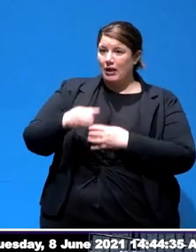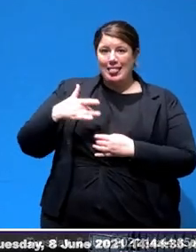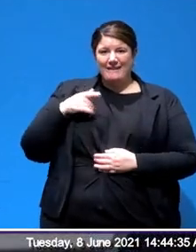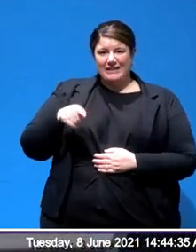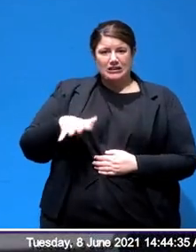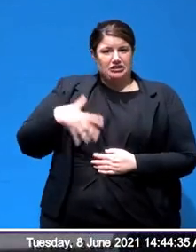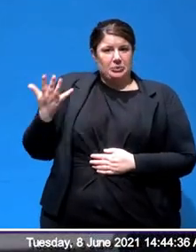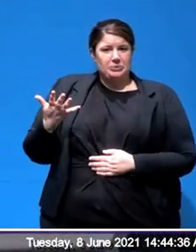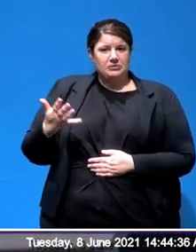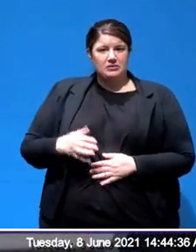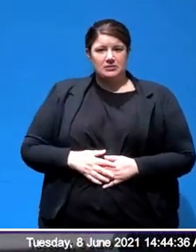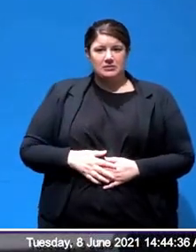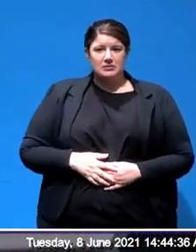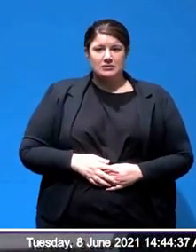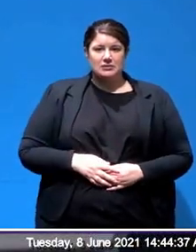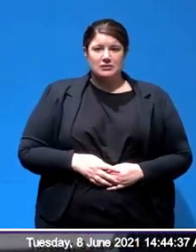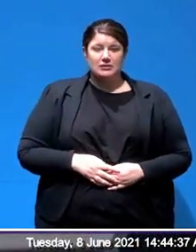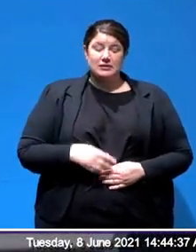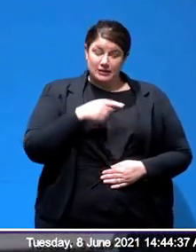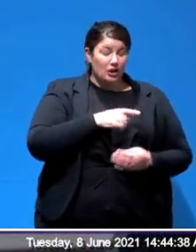It was a very large home.